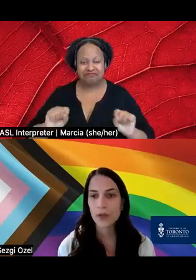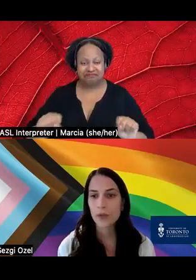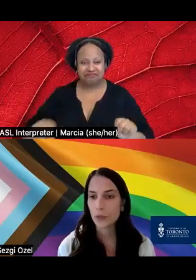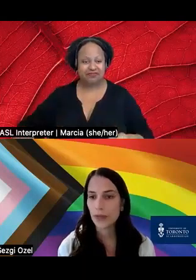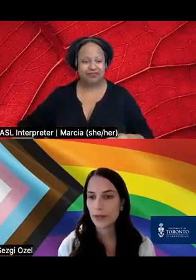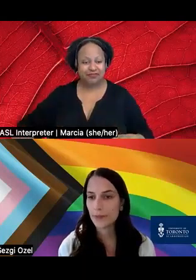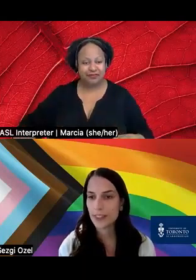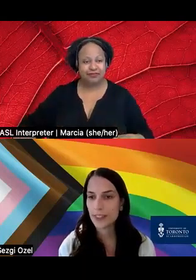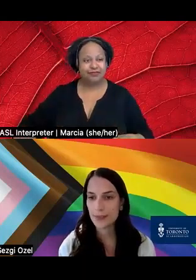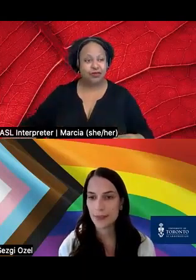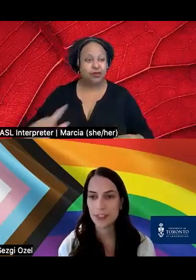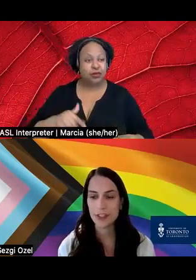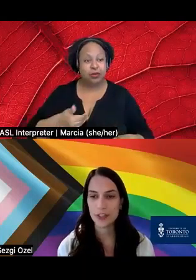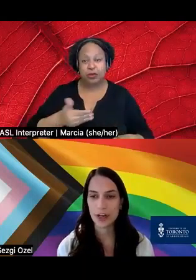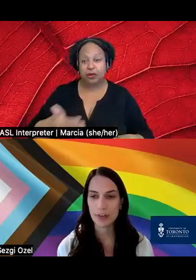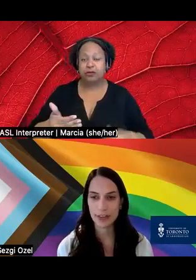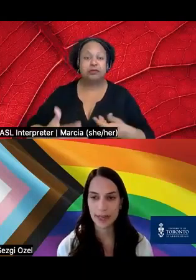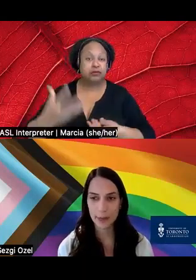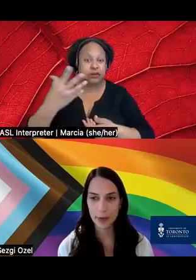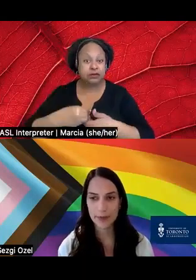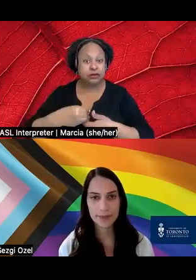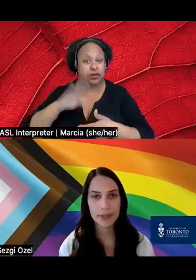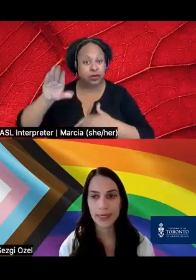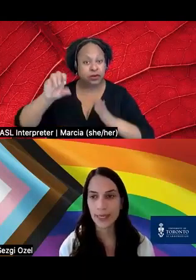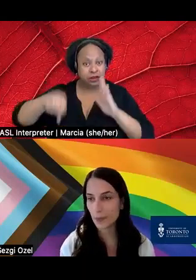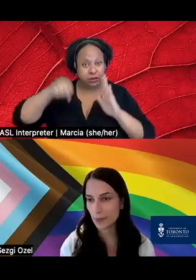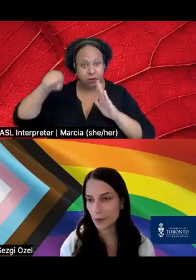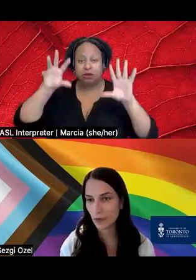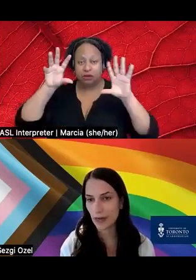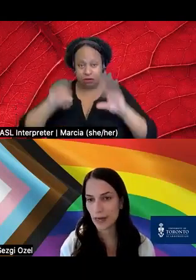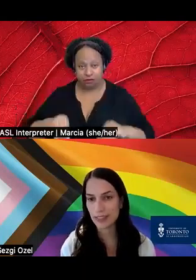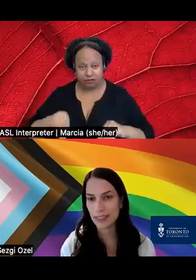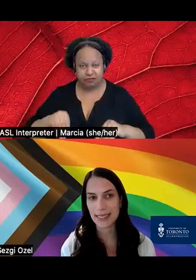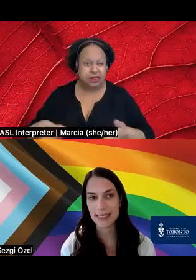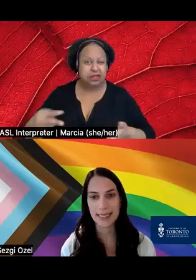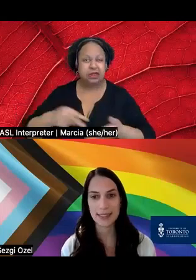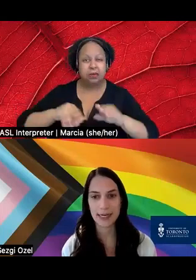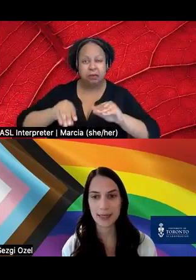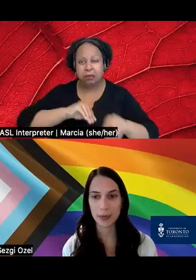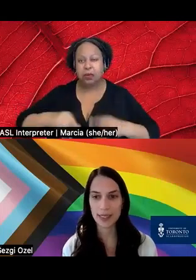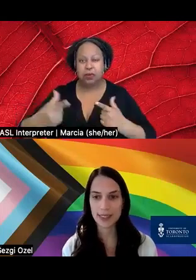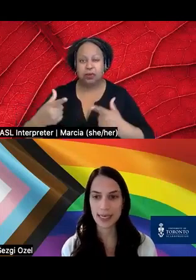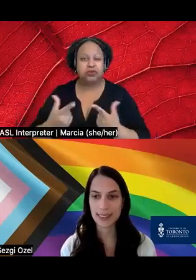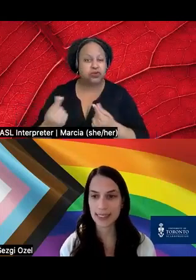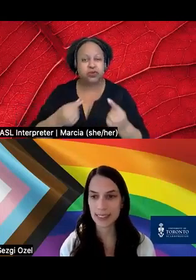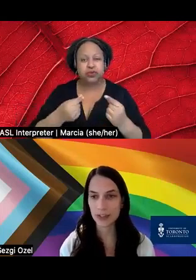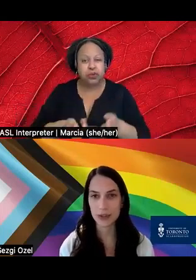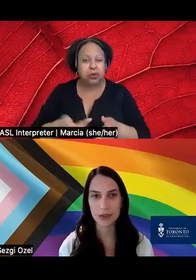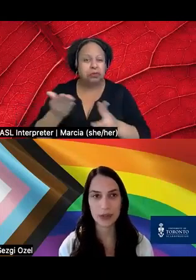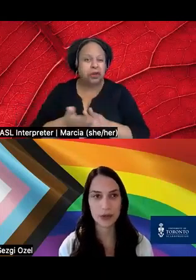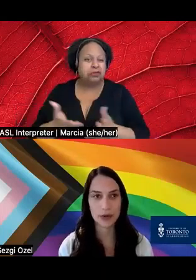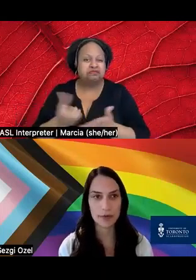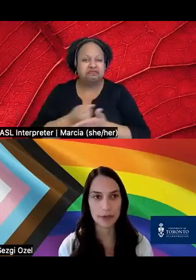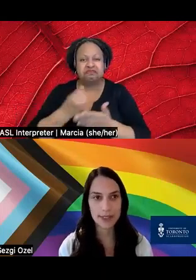We welcome participants to turn off their camera, get up and move around and take as many breaks as they need to throughout the conference.